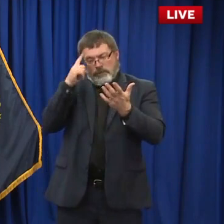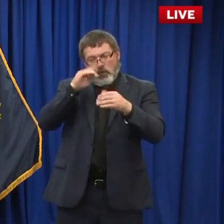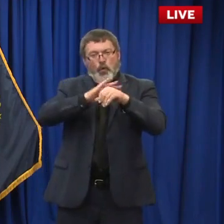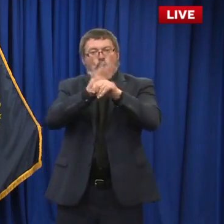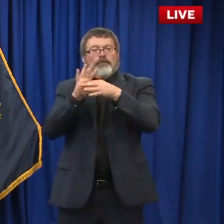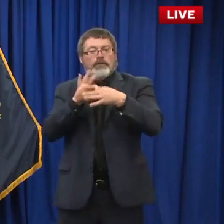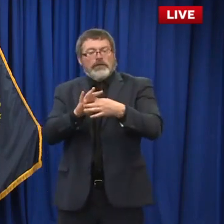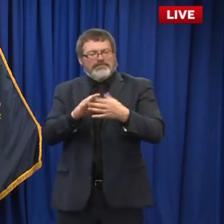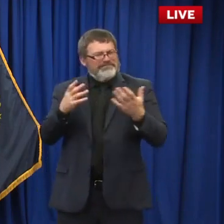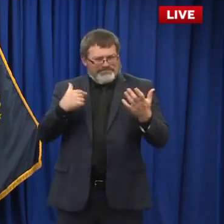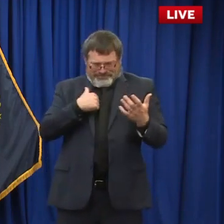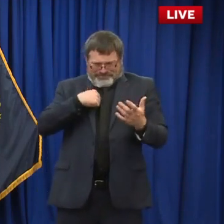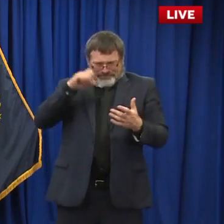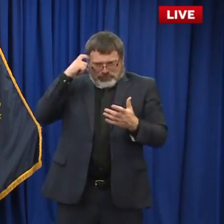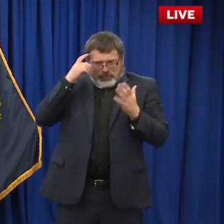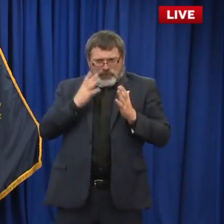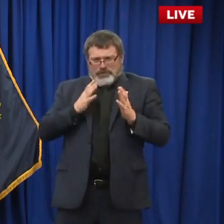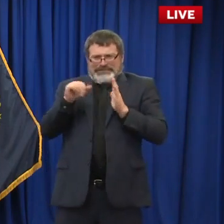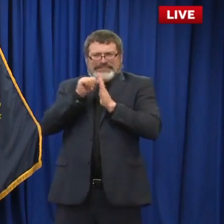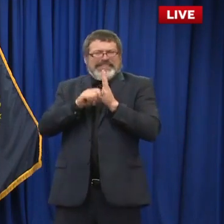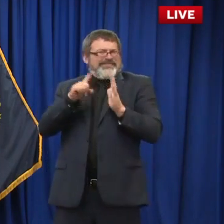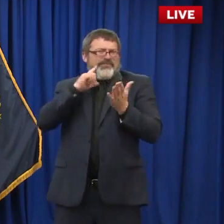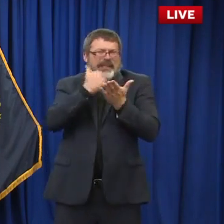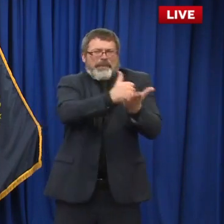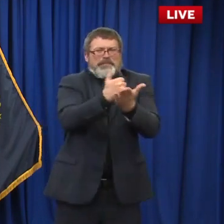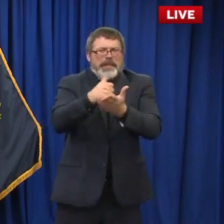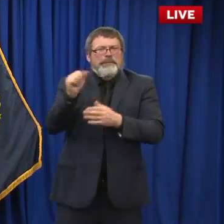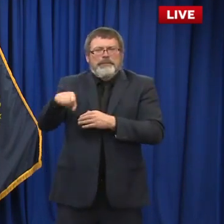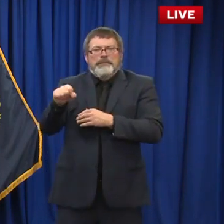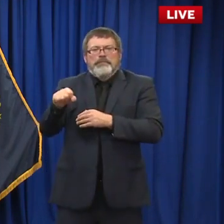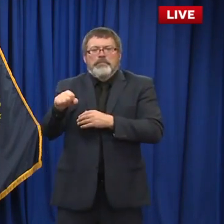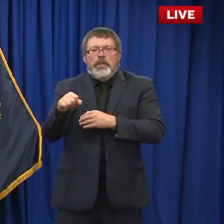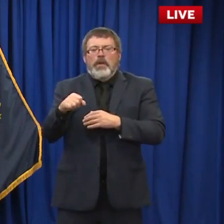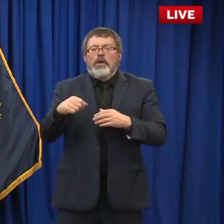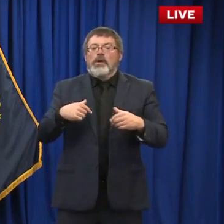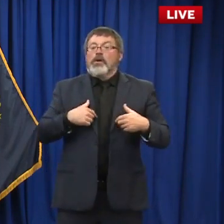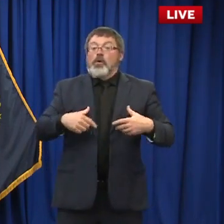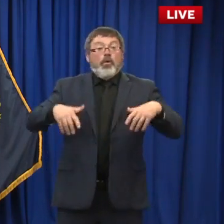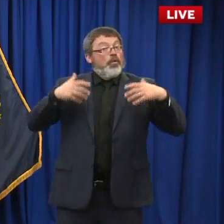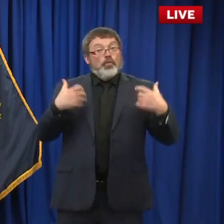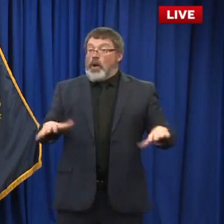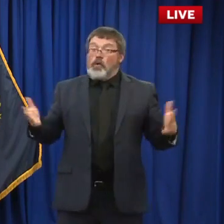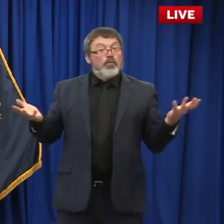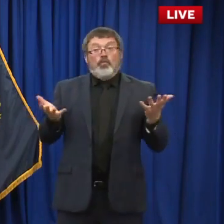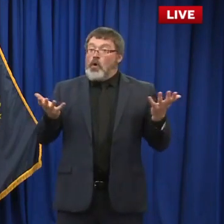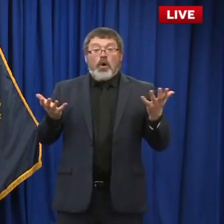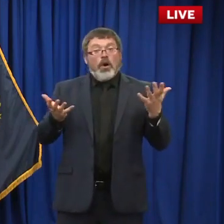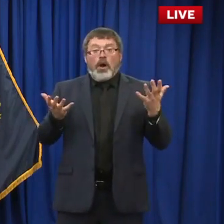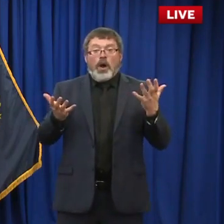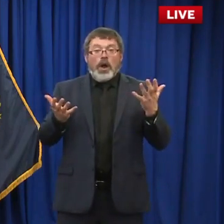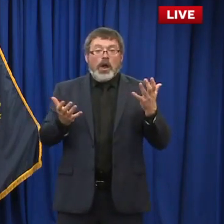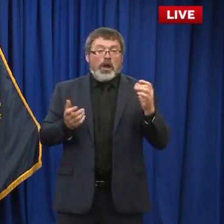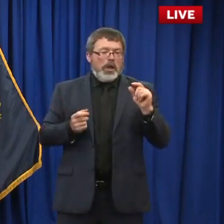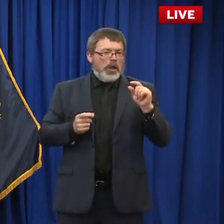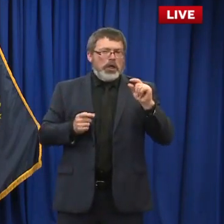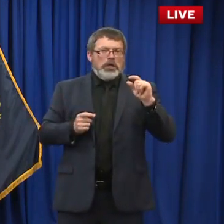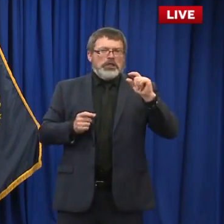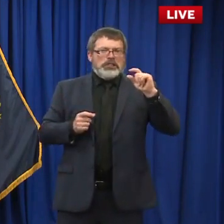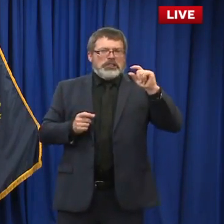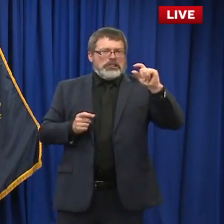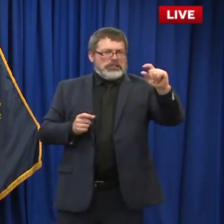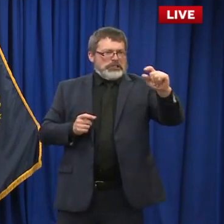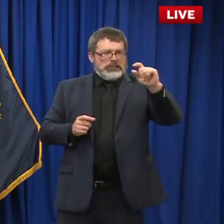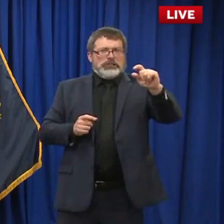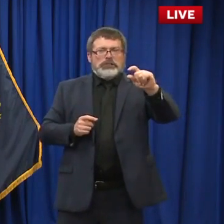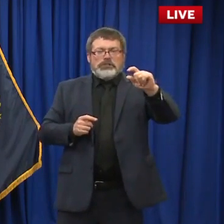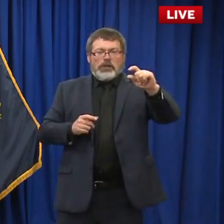THE ONLY, I GUESS THE ONLY, HESITATION I WOULD SAY THERE IS THAT, YOU KNOW, WE DON'T WANT A SMALL SCHOOL DISTRICT BUILDING UP MILLIONS AND MILLIONS -- STOCKPILES OF MILLIONS HAPPENED